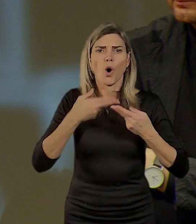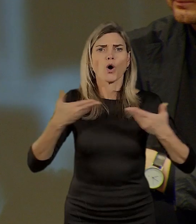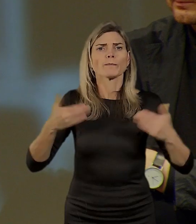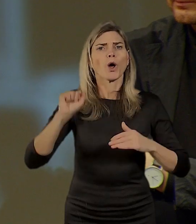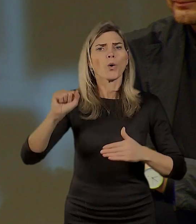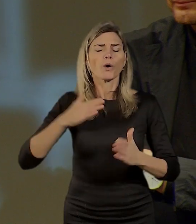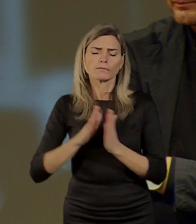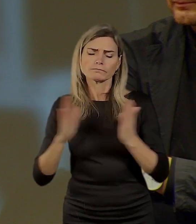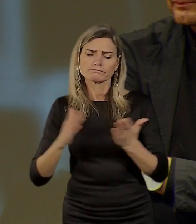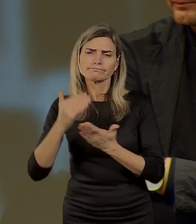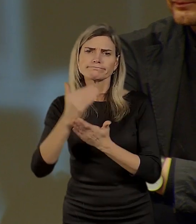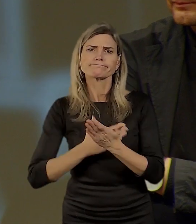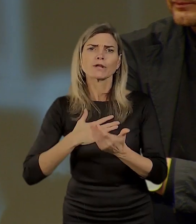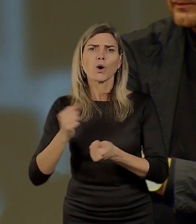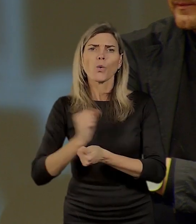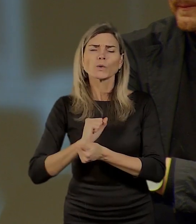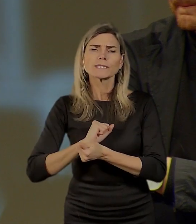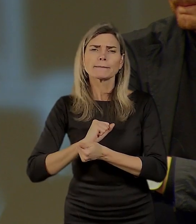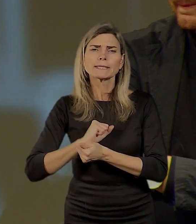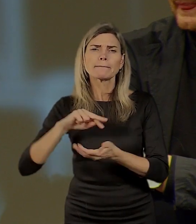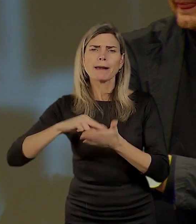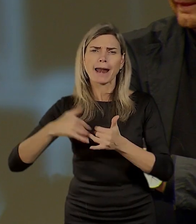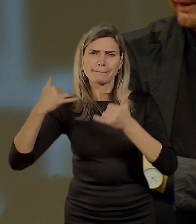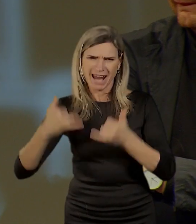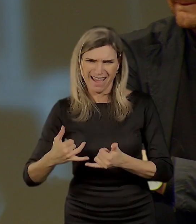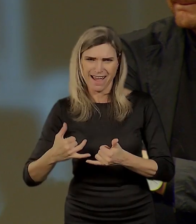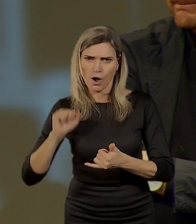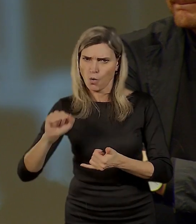Which is a great benefit for us.